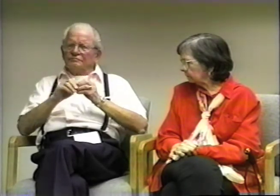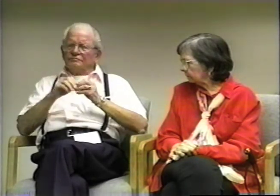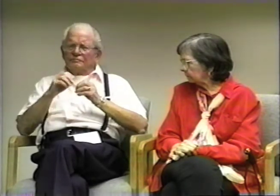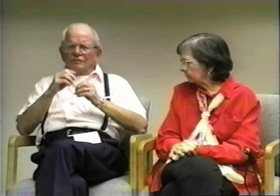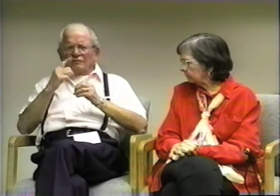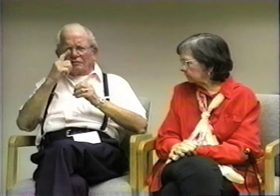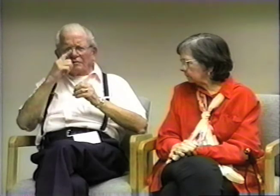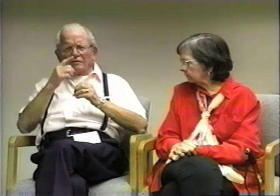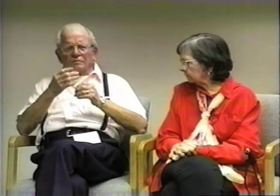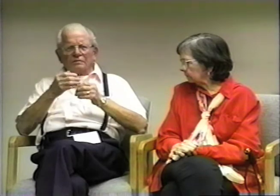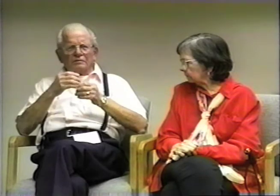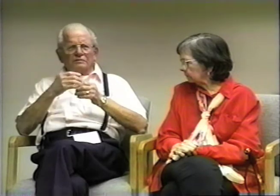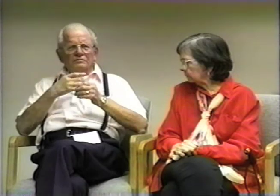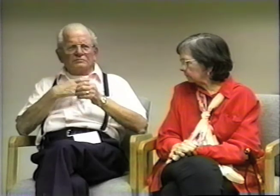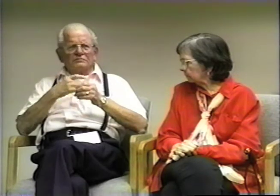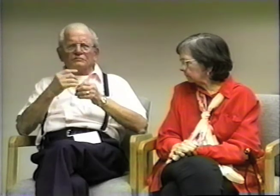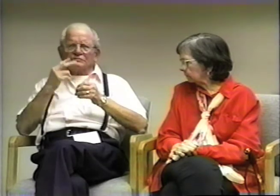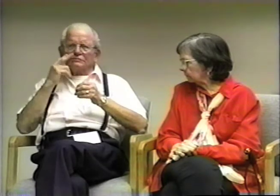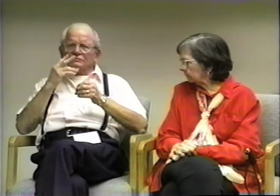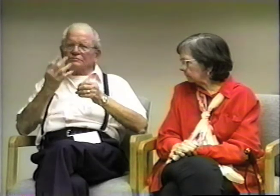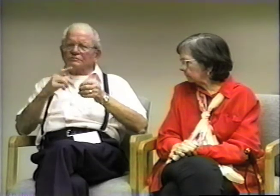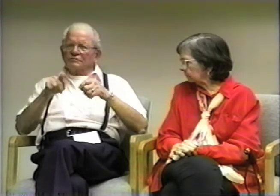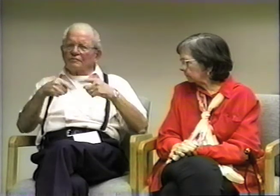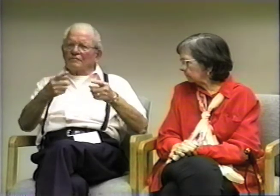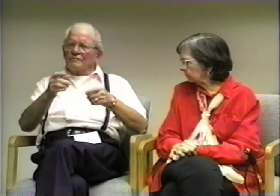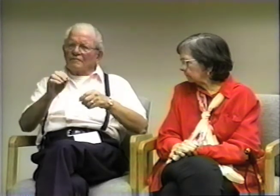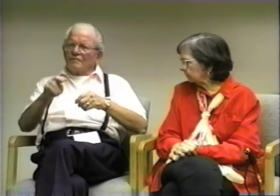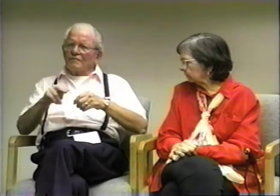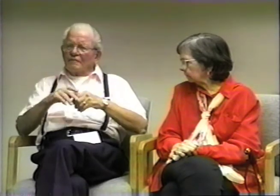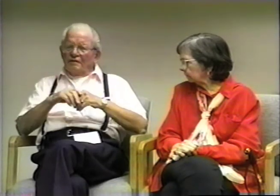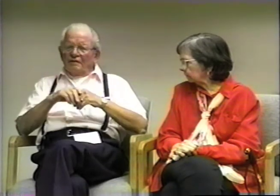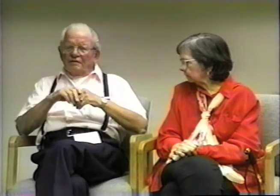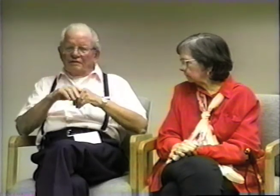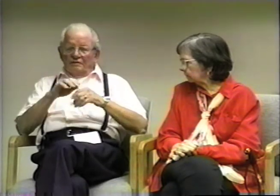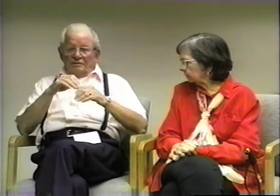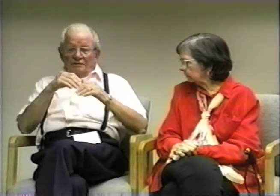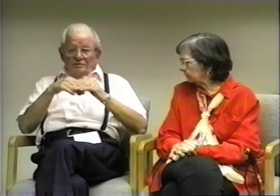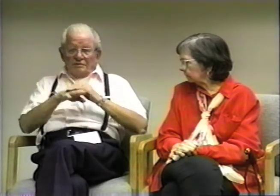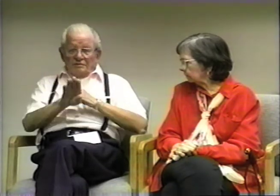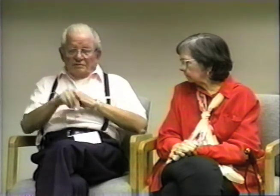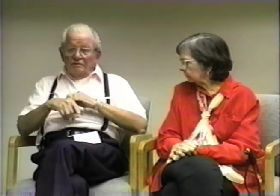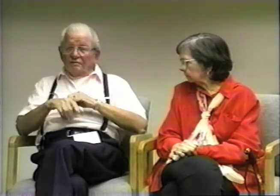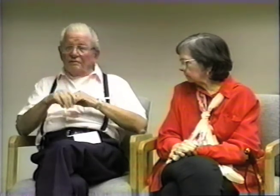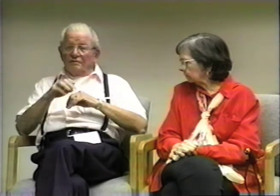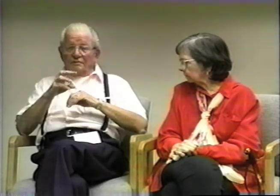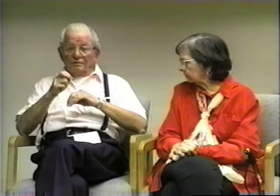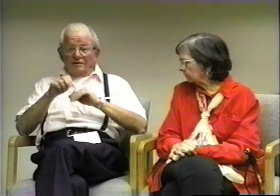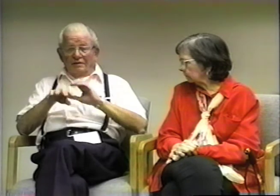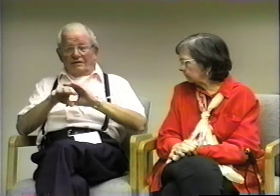I had gone in just to see what was going on.